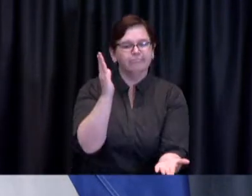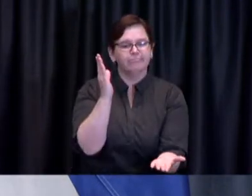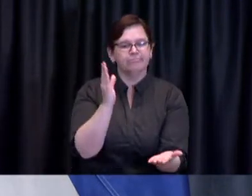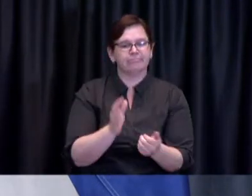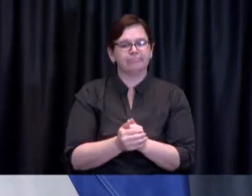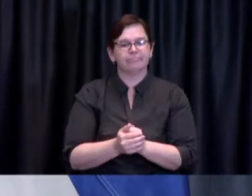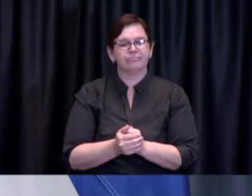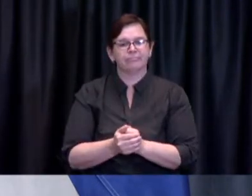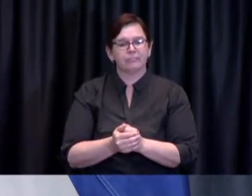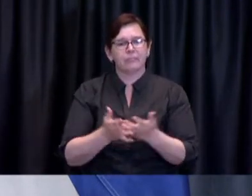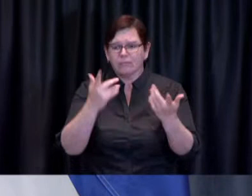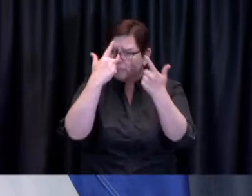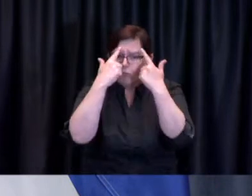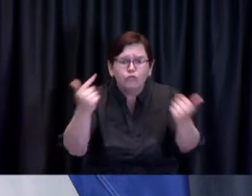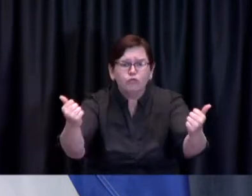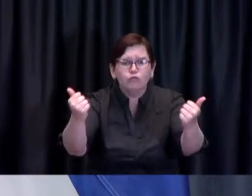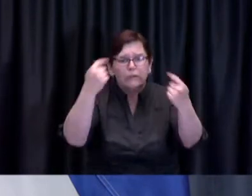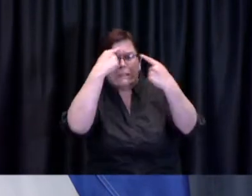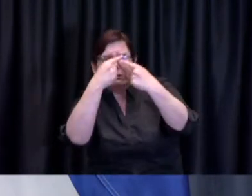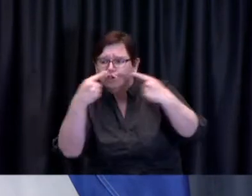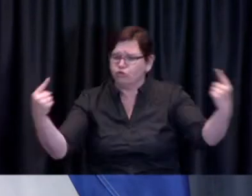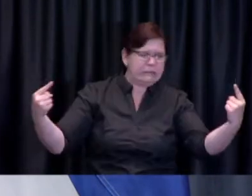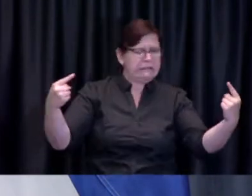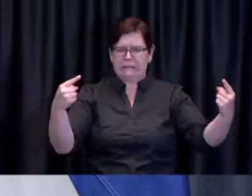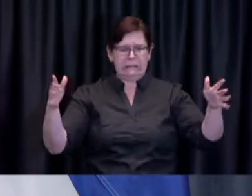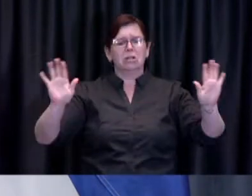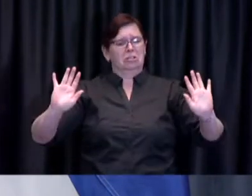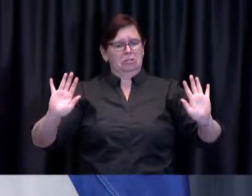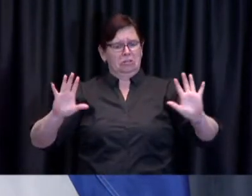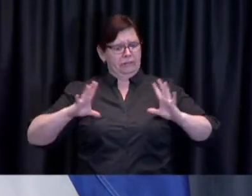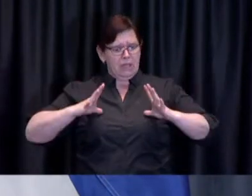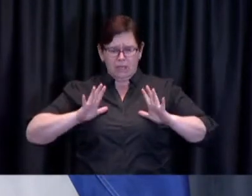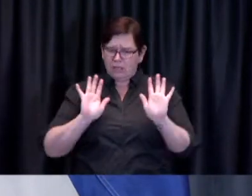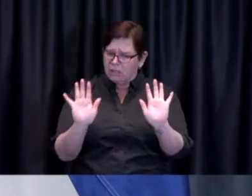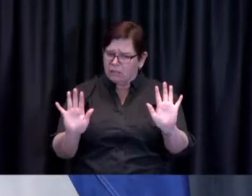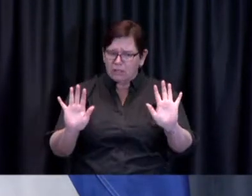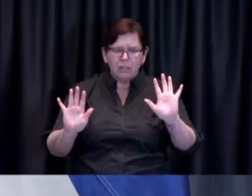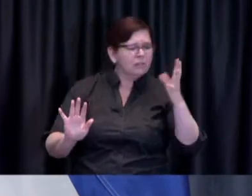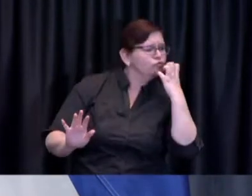or voice their concerns publicly of course those are cherished rights everyone in Toronto has the